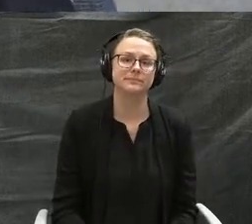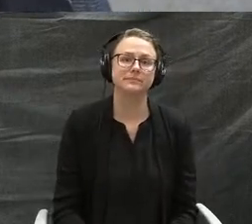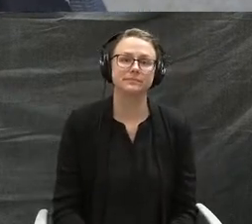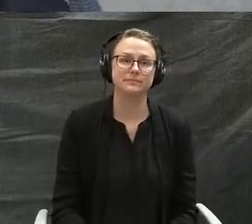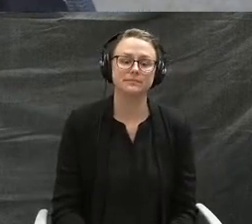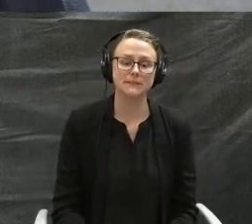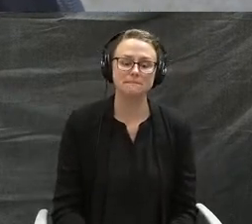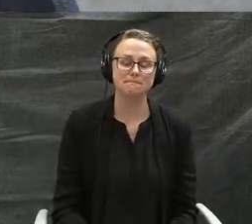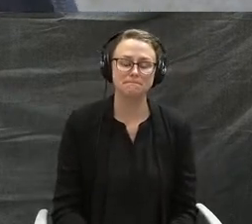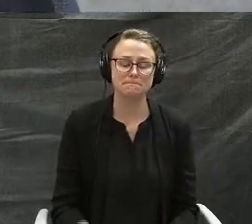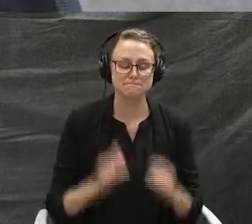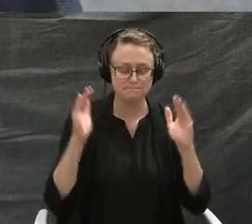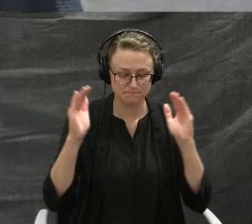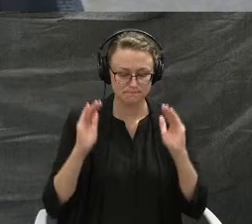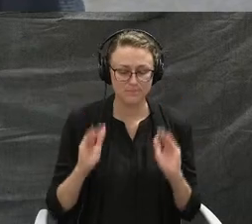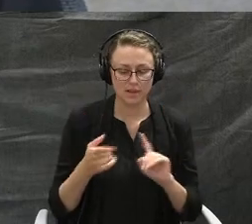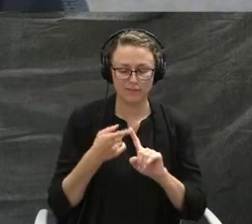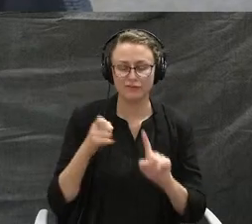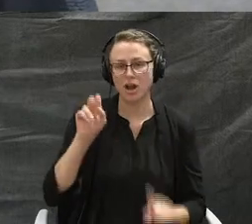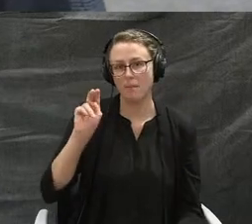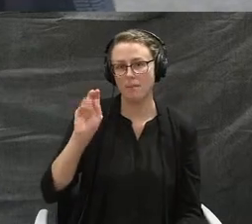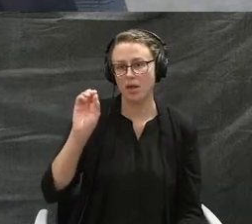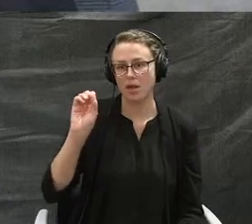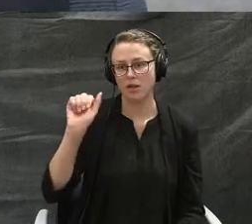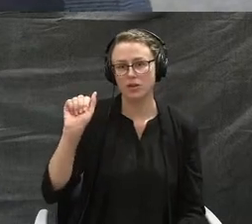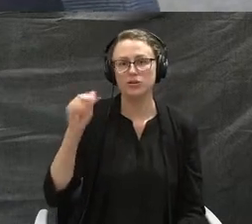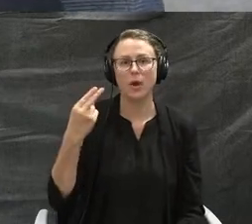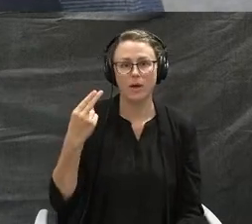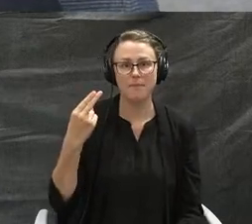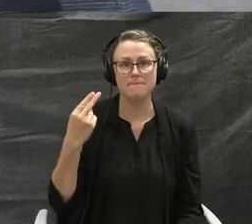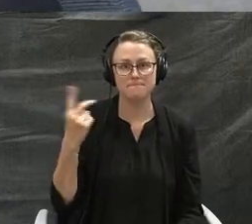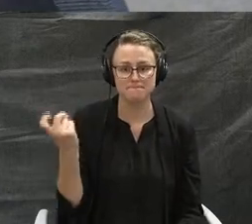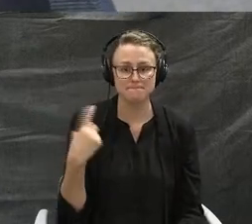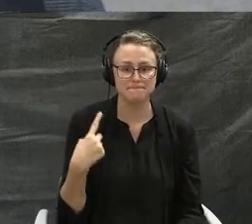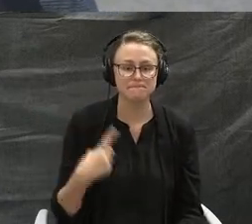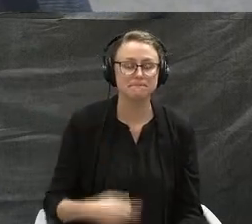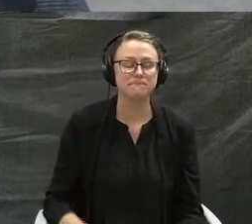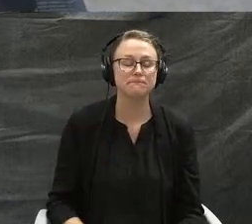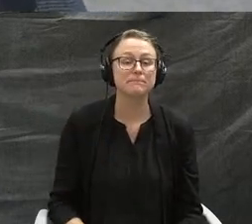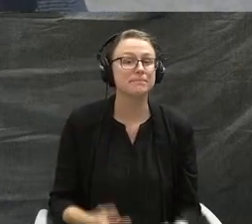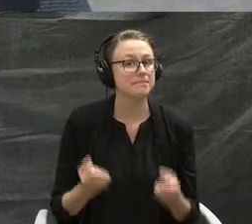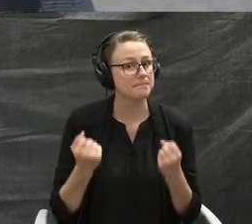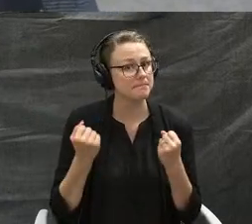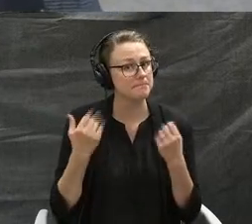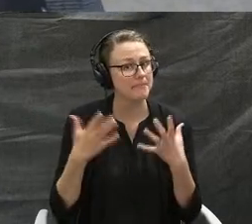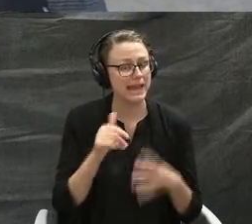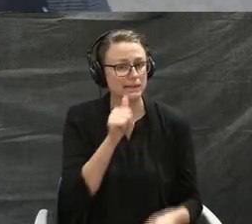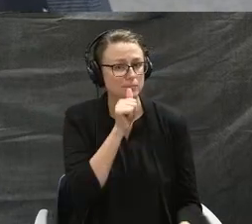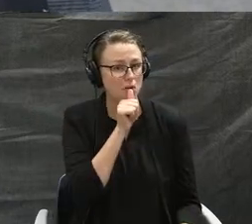A question from Noah Hanson of Excelsior. Many private daycares in schools are adding